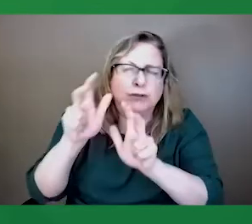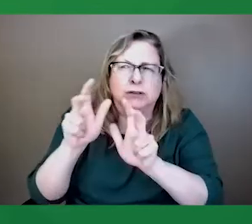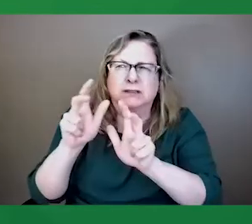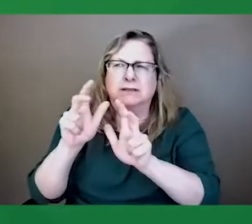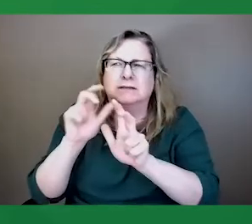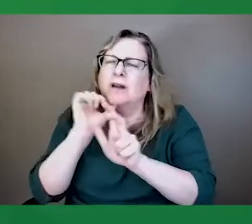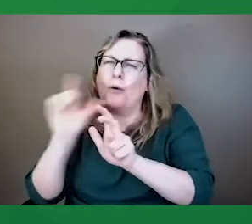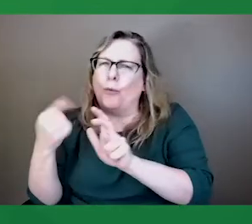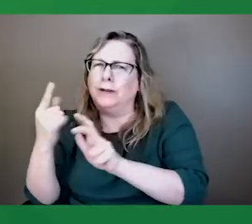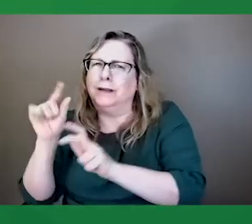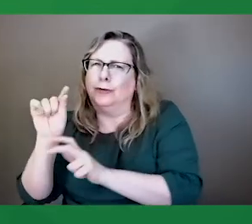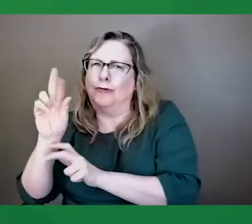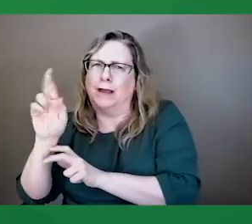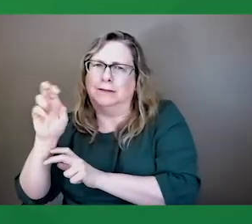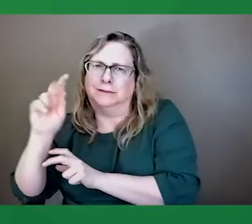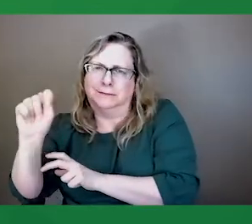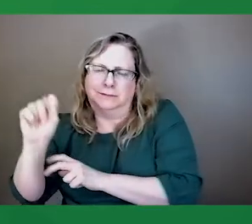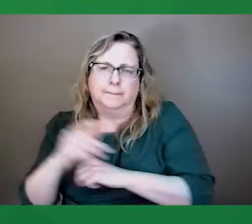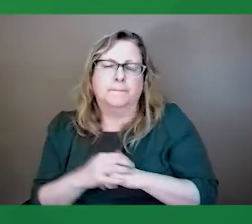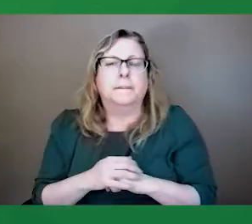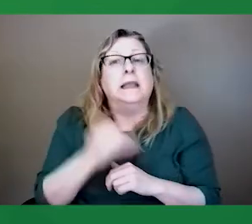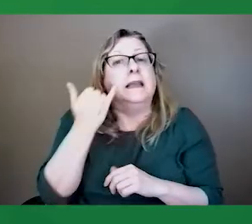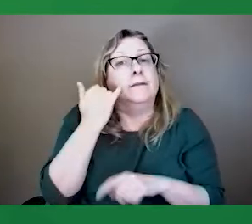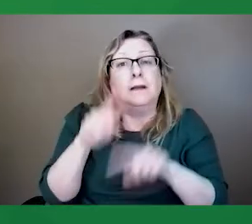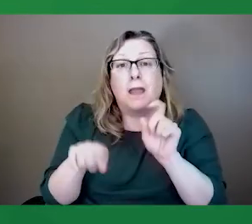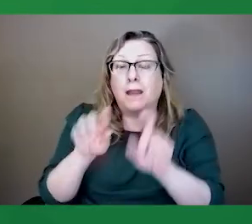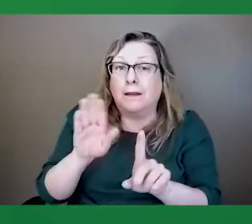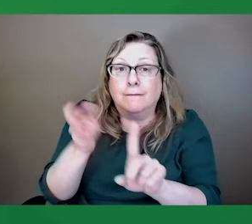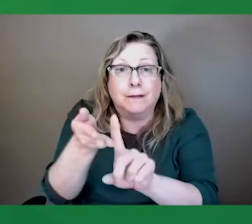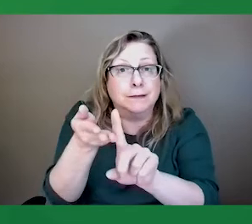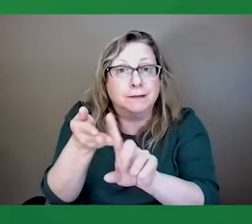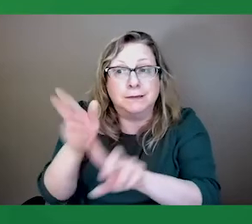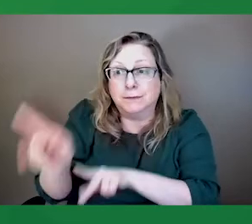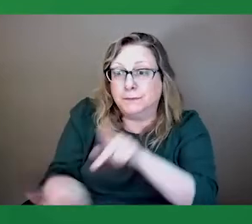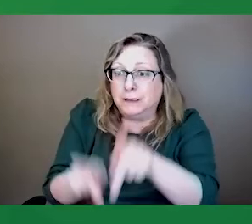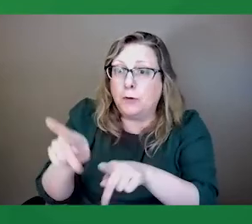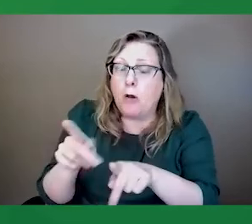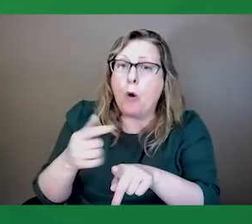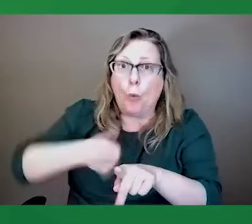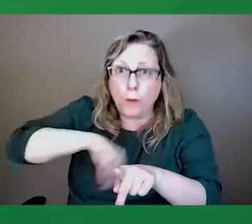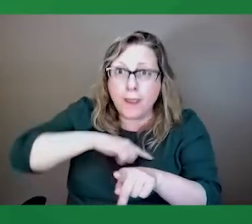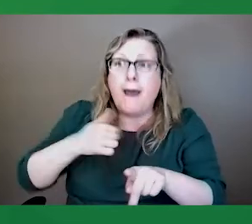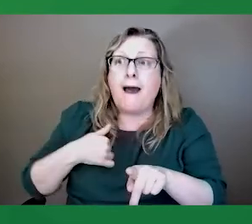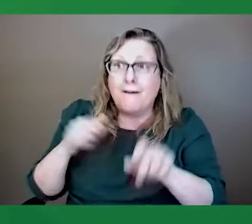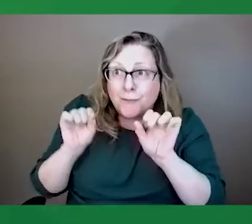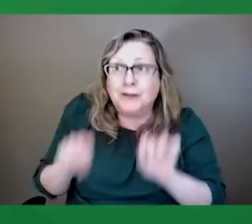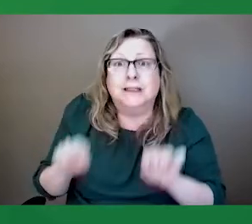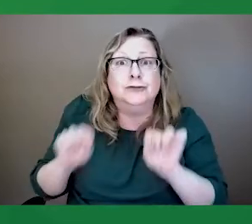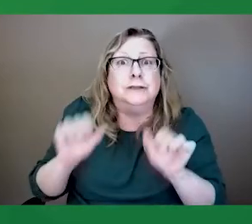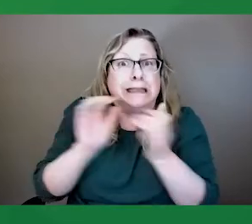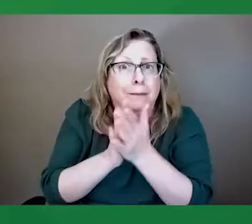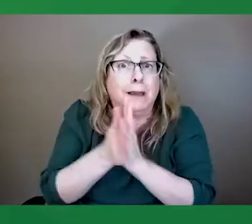When they don't, when they're not able to convince people about their potential for scale they don't often don't get admitted